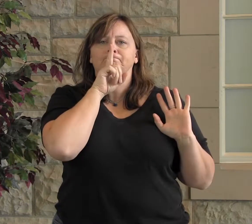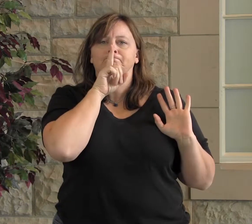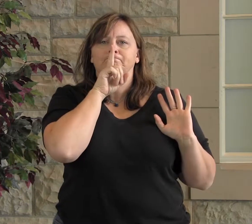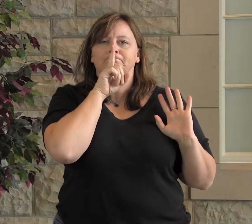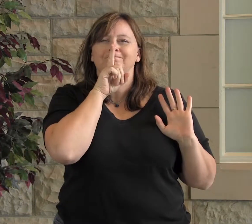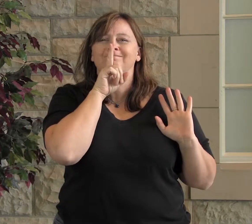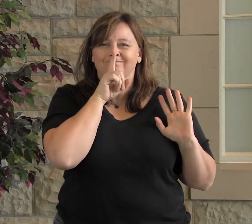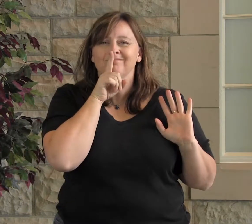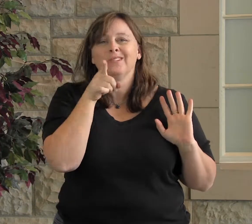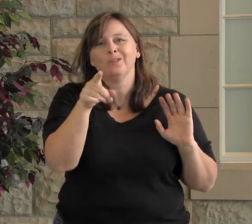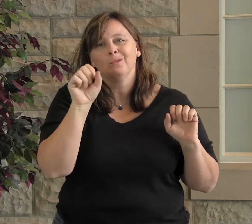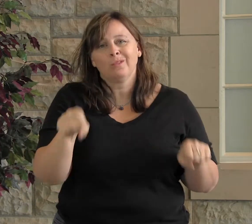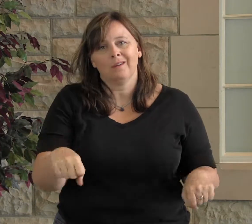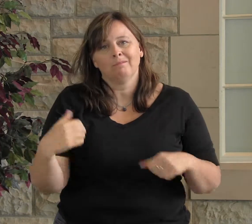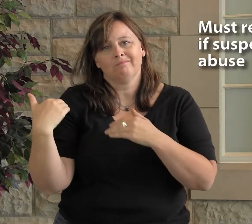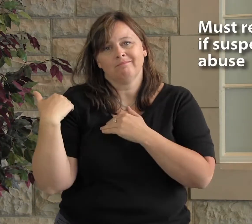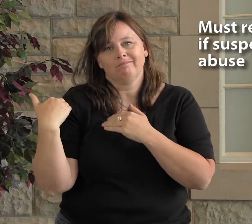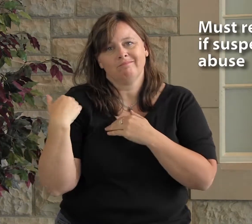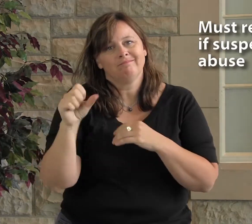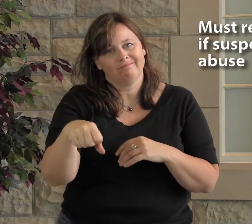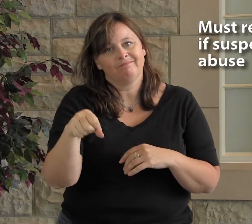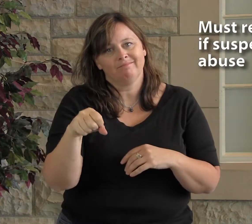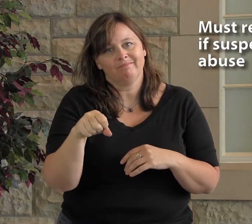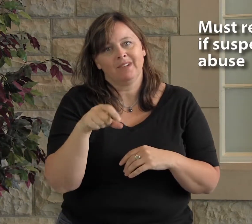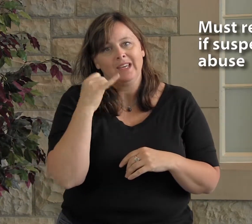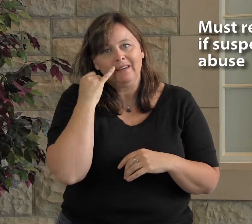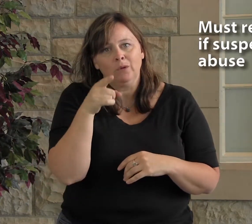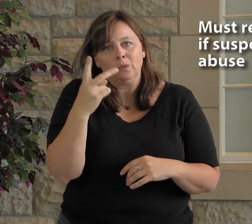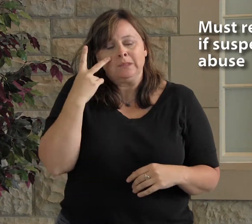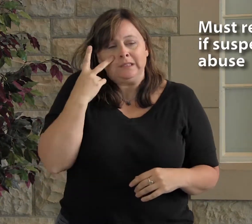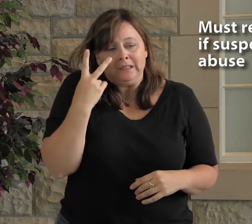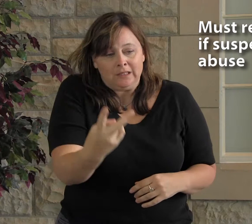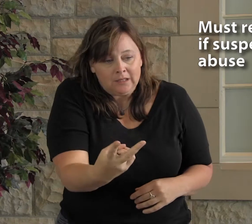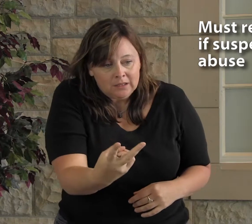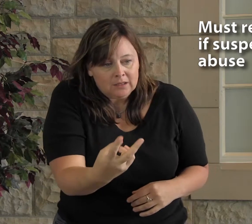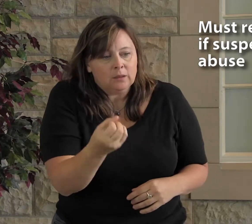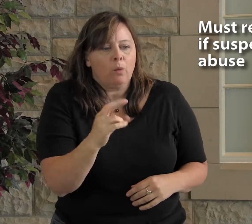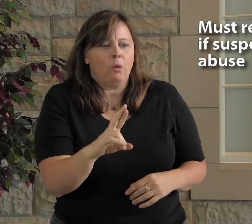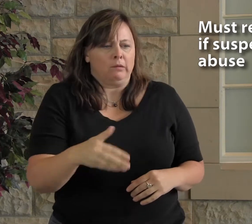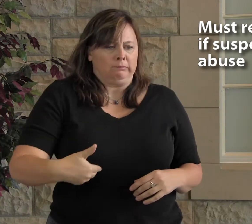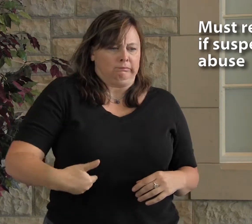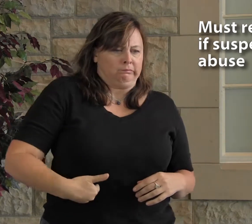something is not quite right, and you decide not to make the report, you can become liable